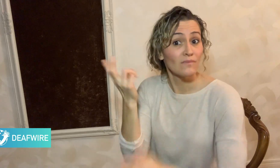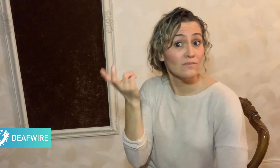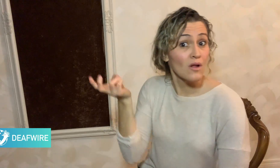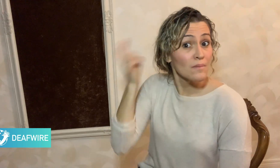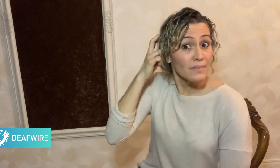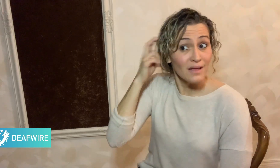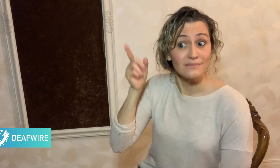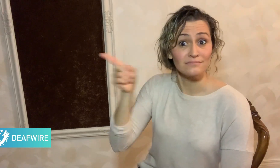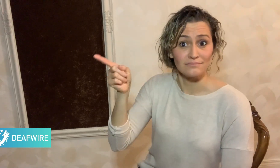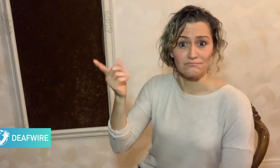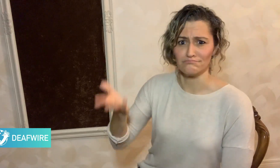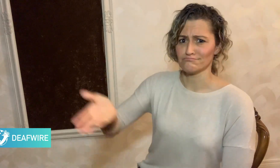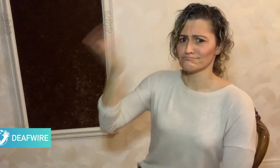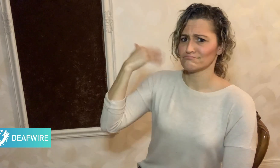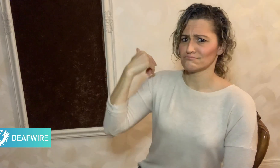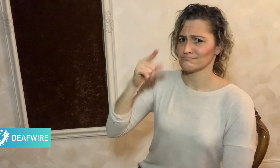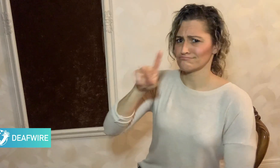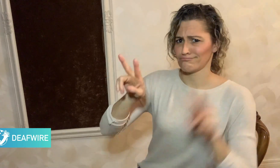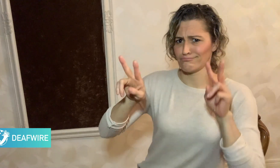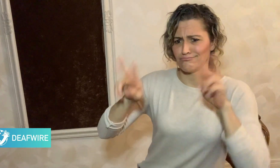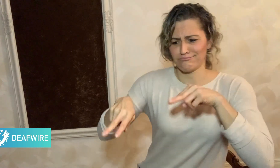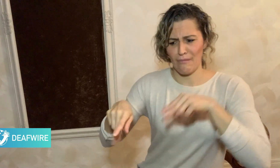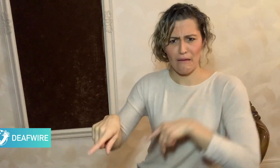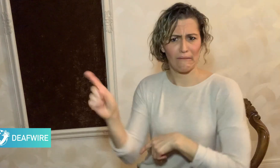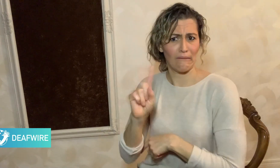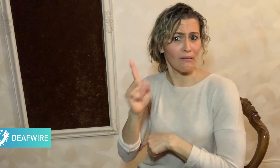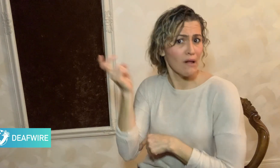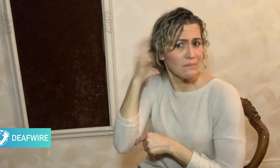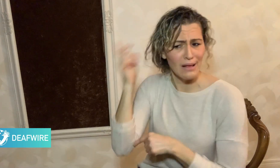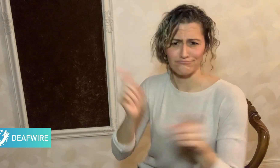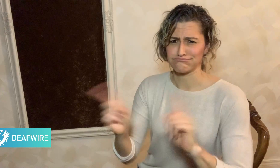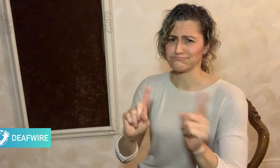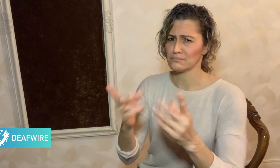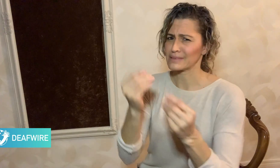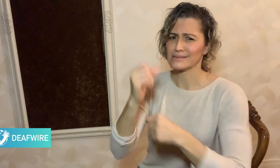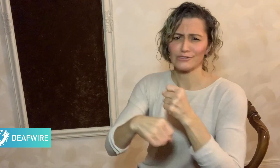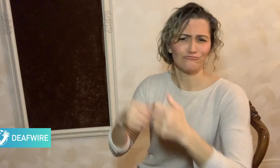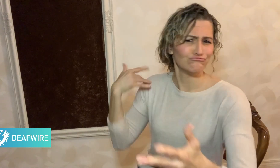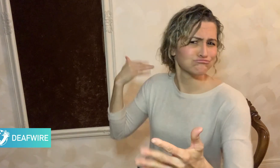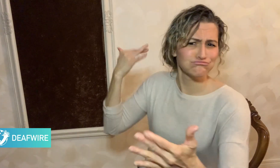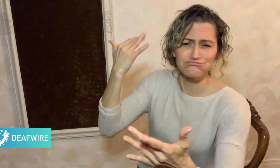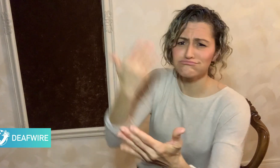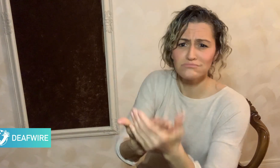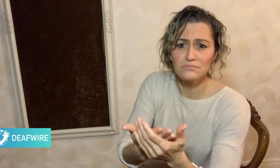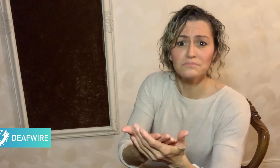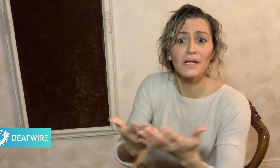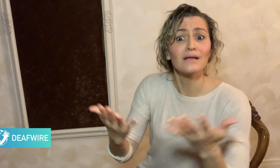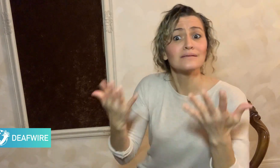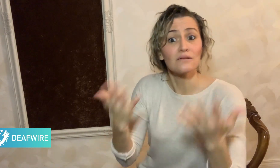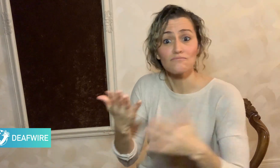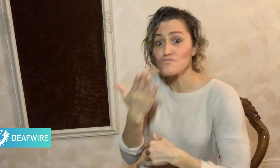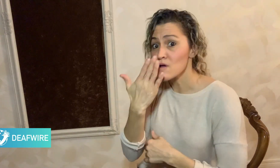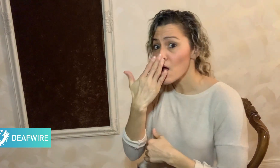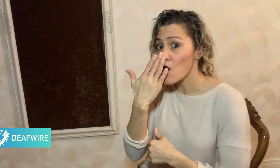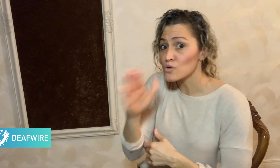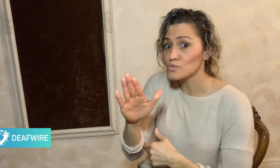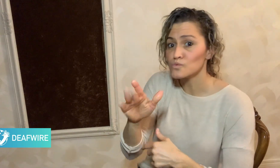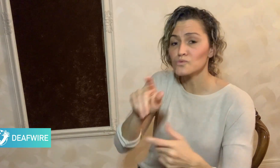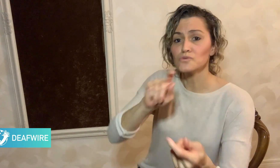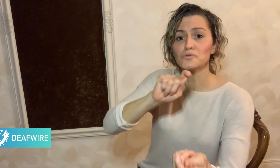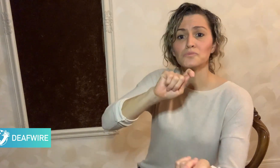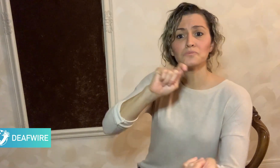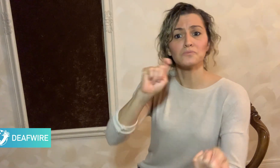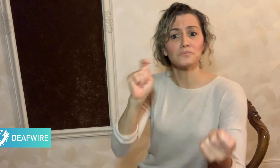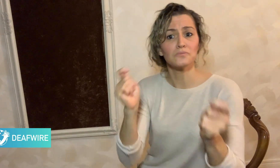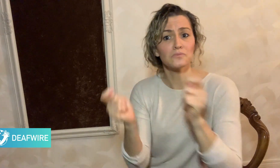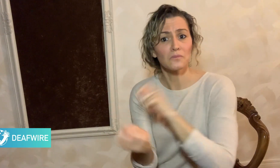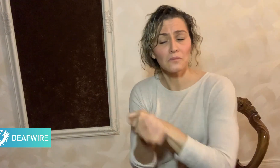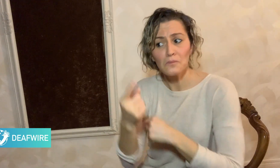In New Zealand, CIs were looked down on for many years,